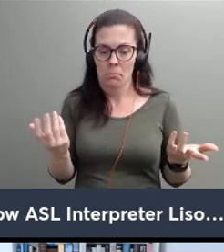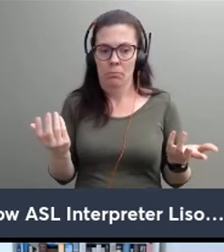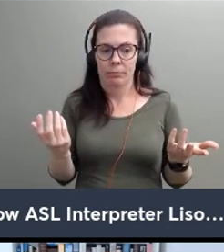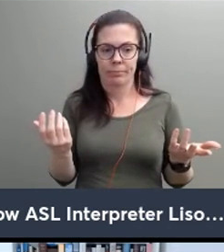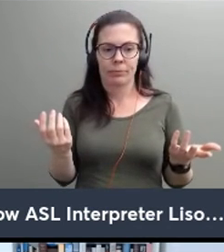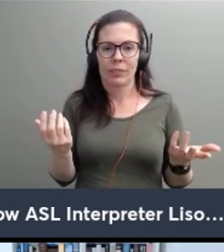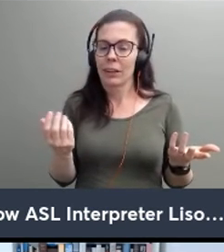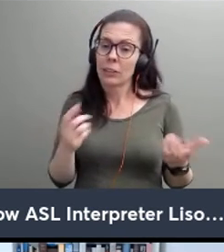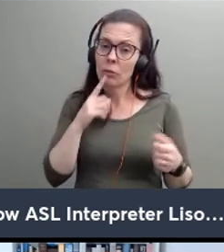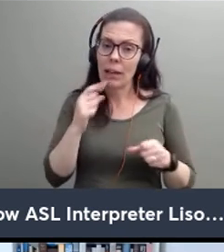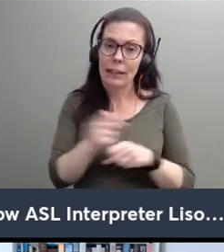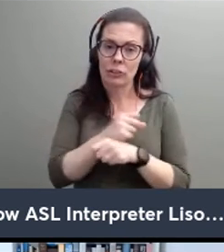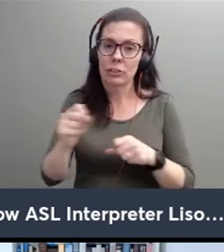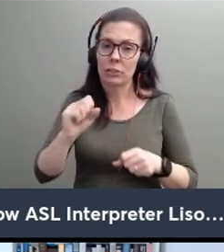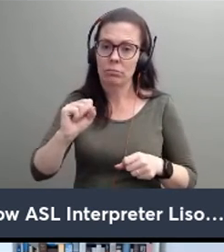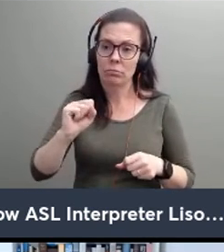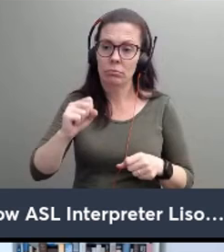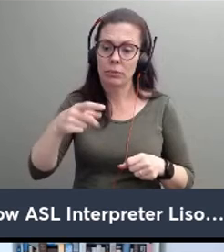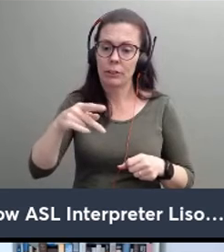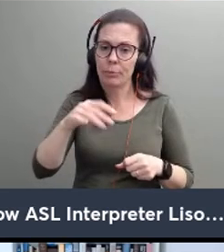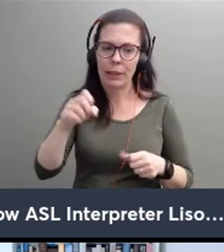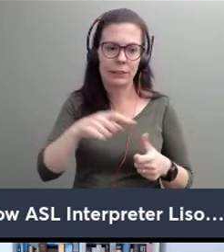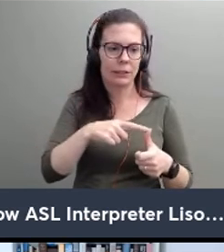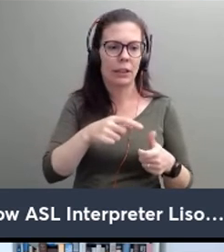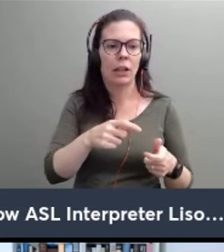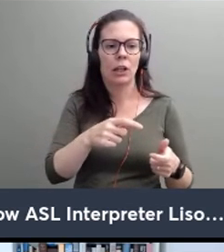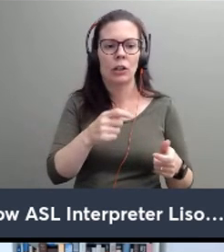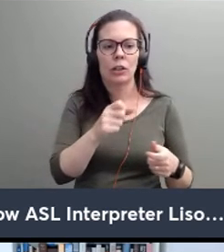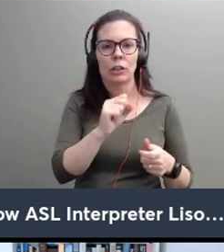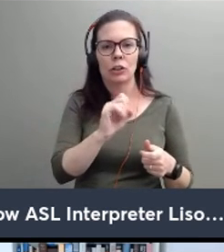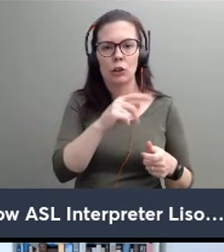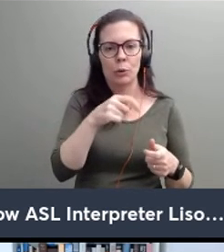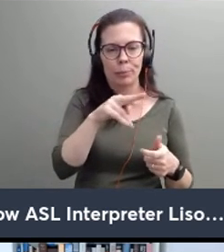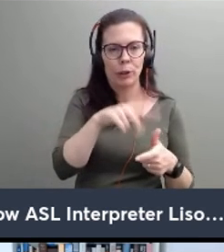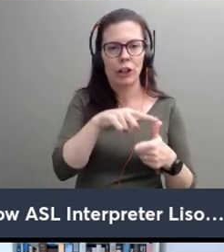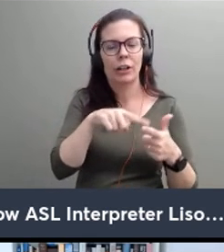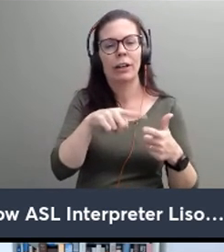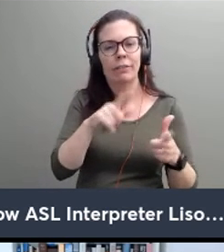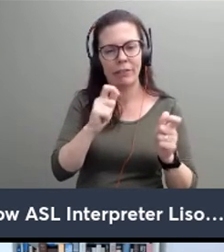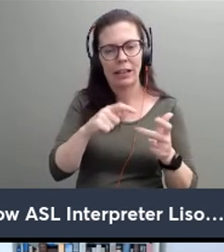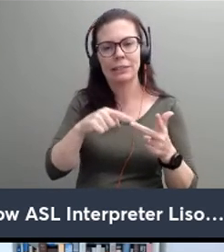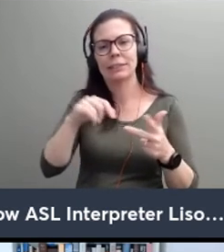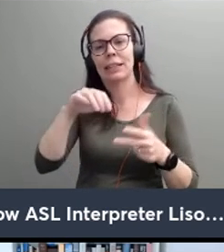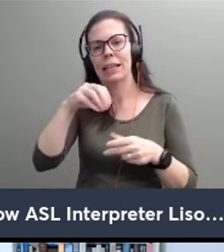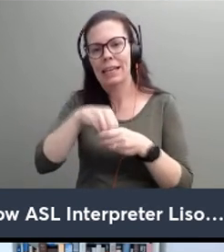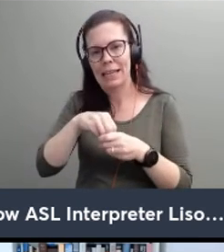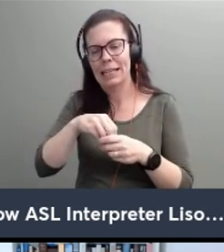So actually, yeah, SPICE is Super-fast, In-memory, Pre-Calculated Engine. Nice. (Kareem chuckles)